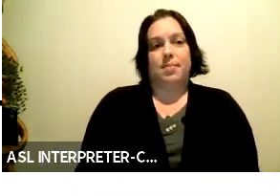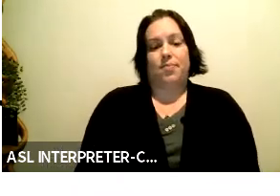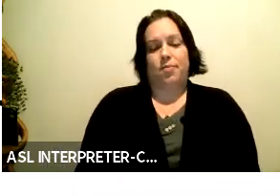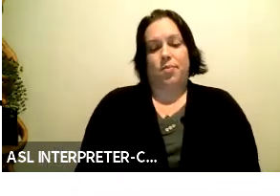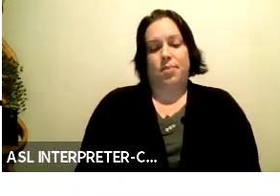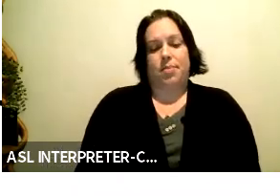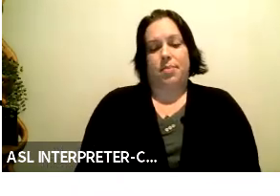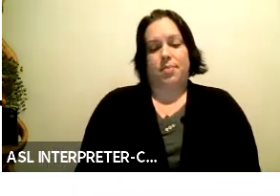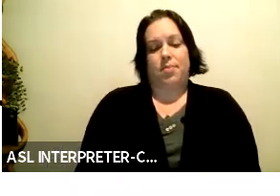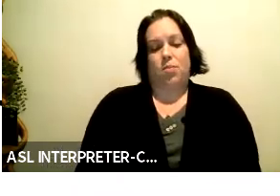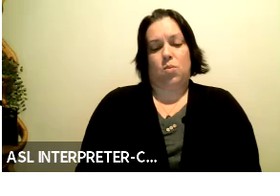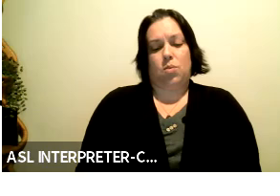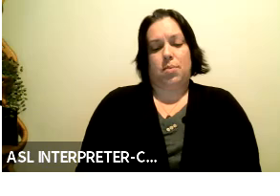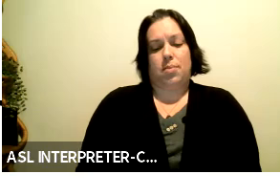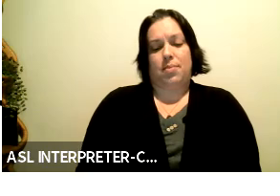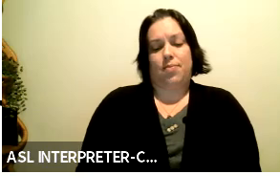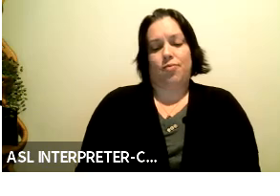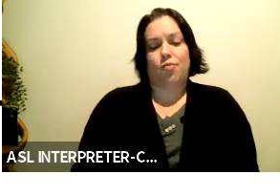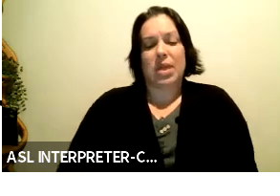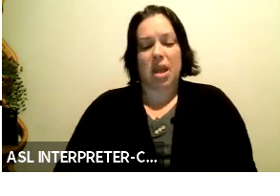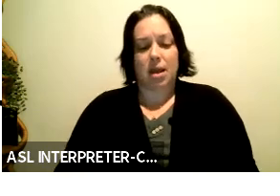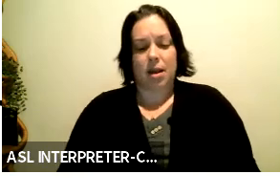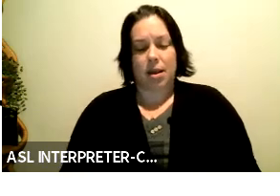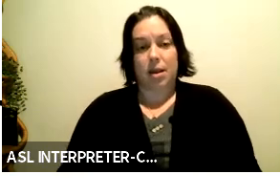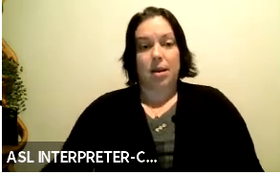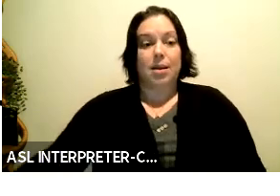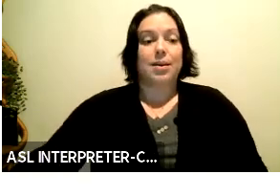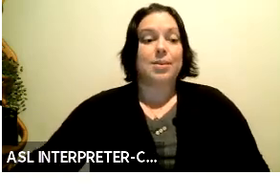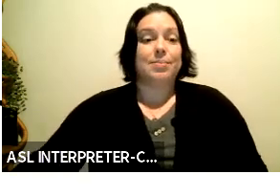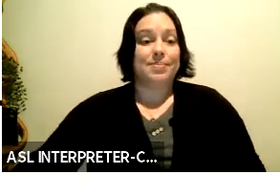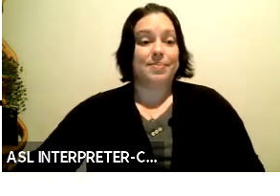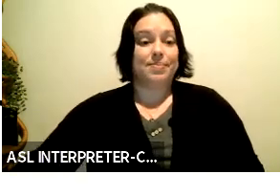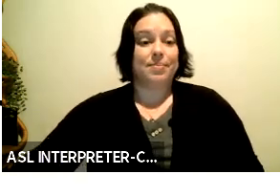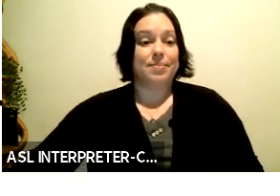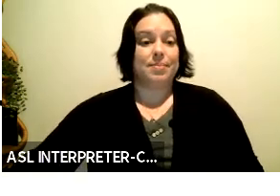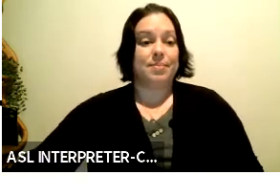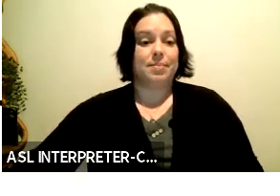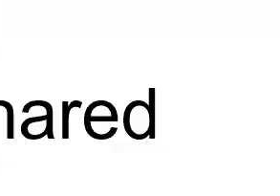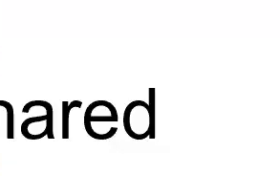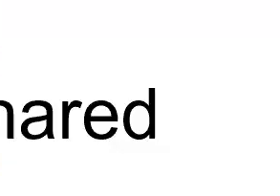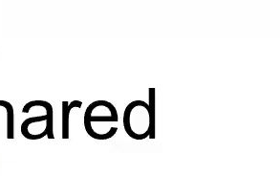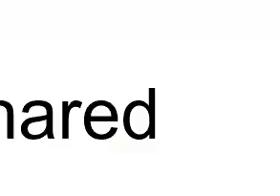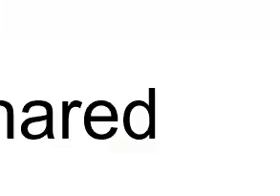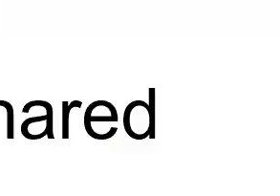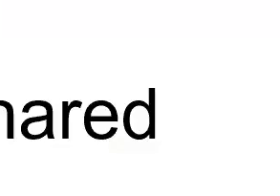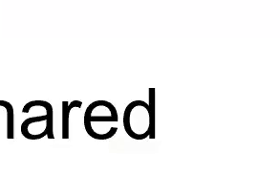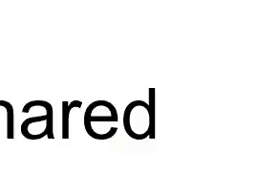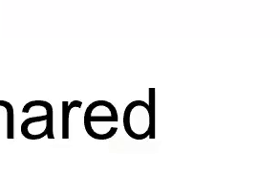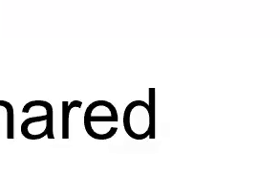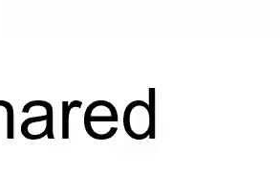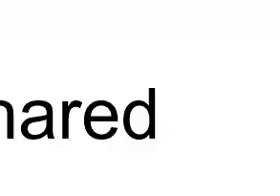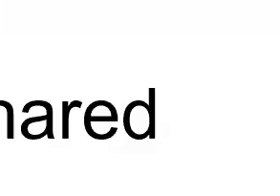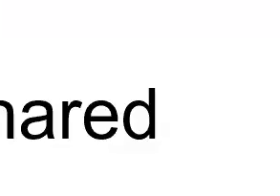So what I loved in 2019 about these workshops is that it was an opportunity to bring ESF 6,